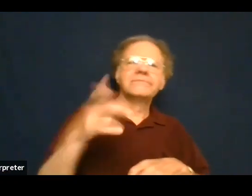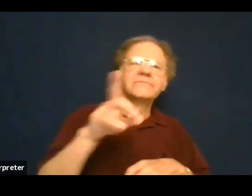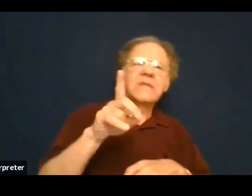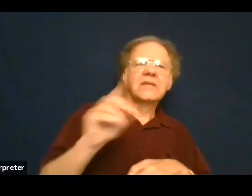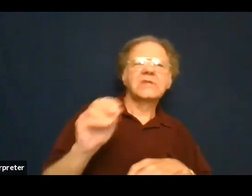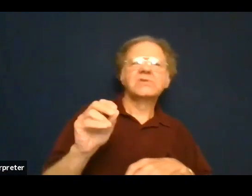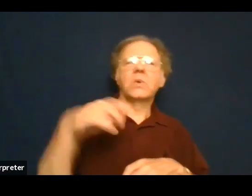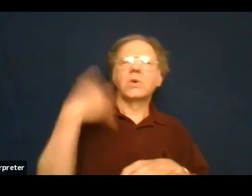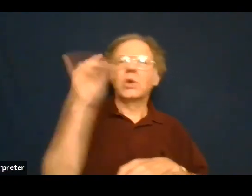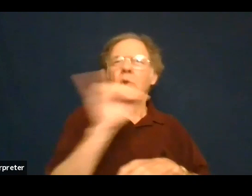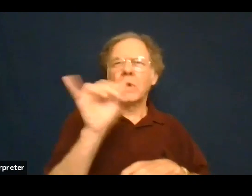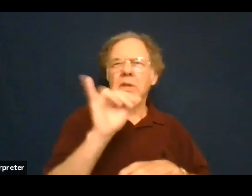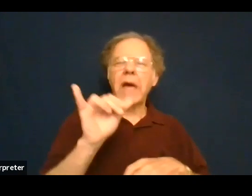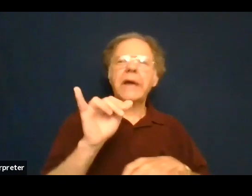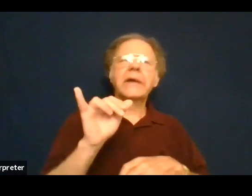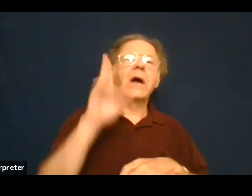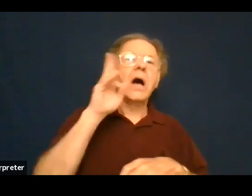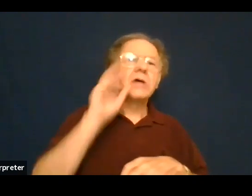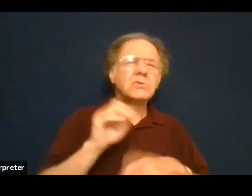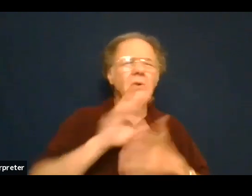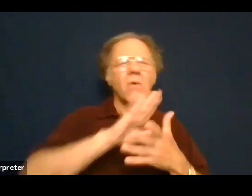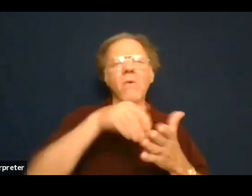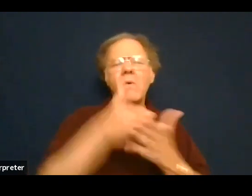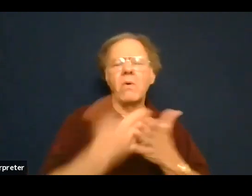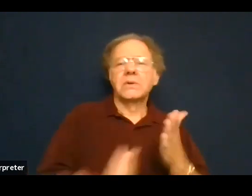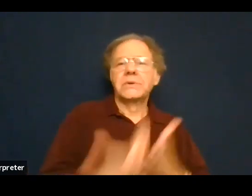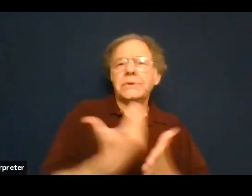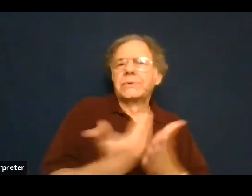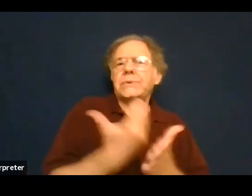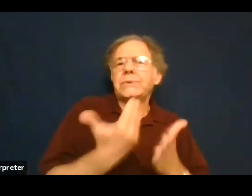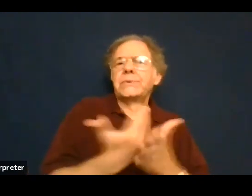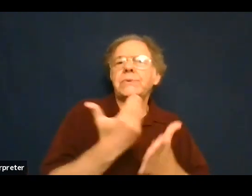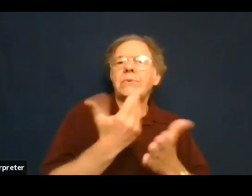all of the new therapies that are in clinical trials now